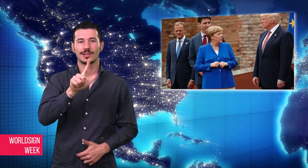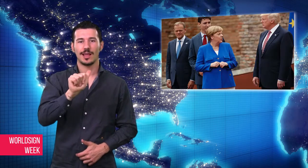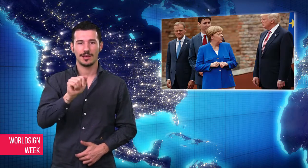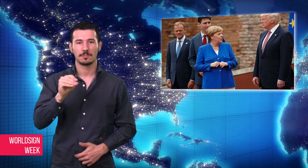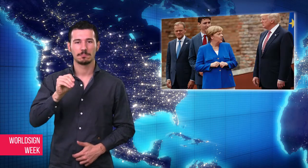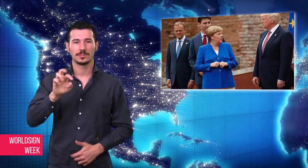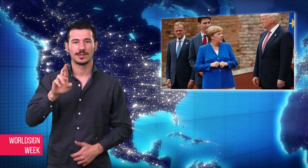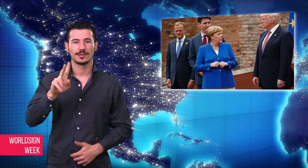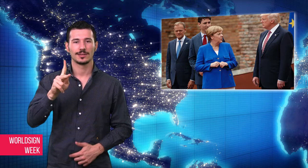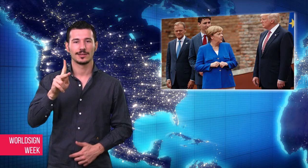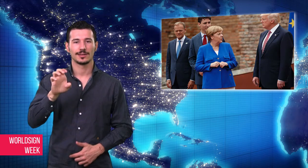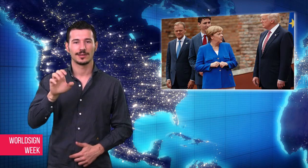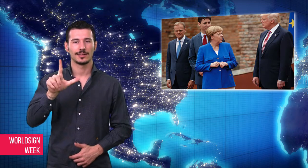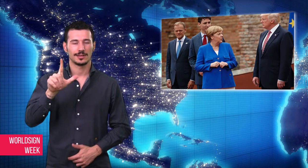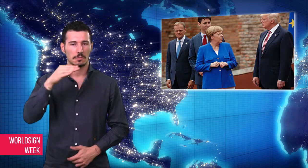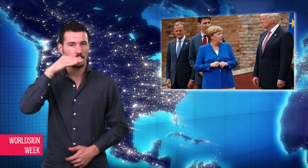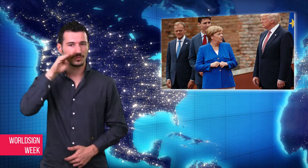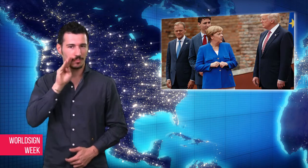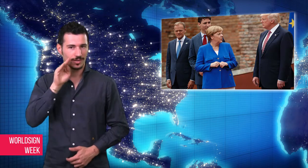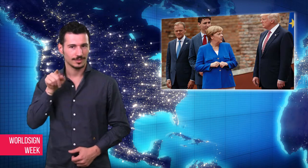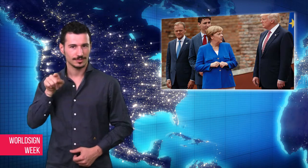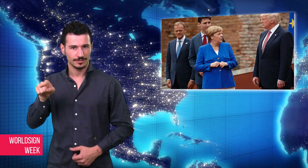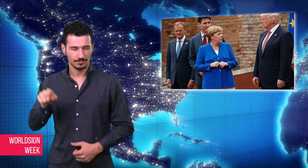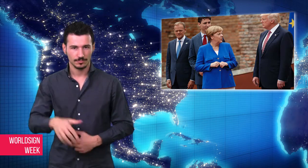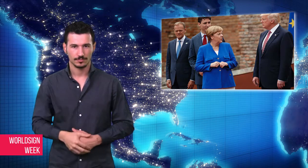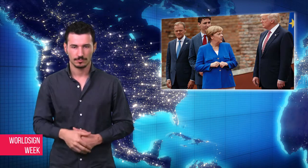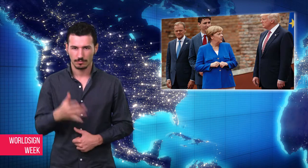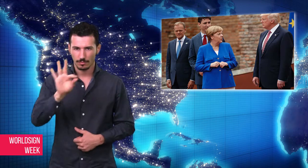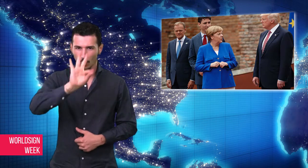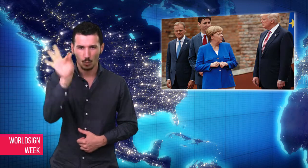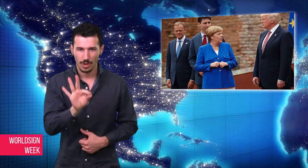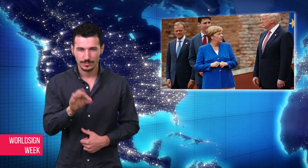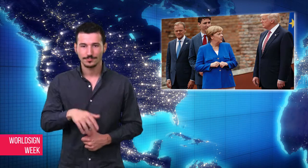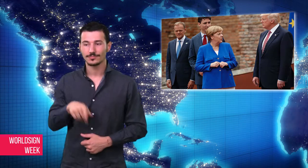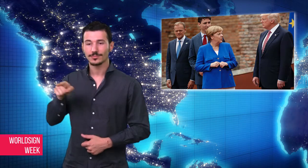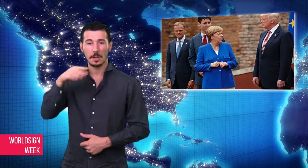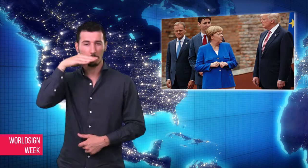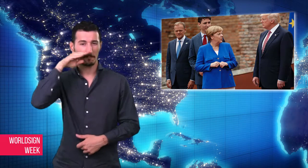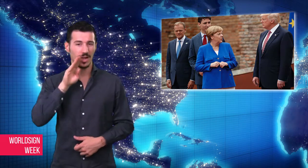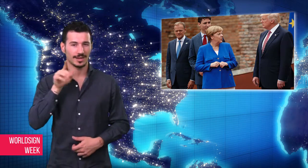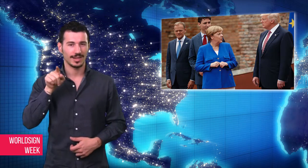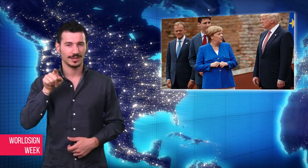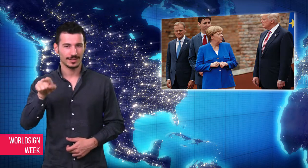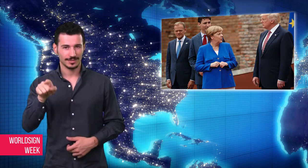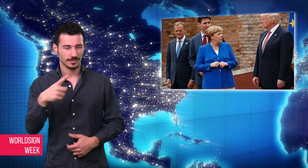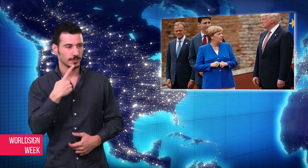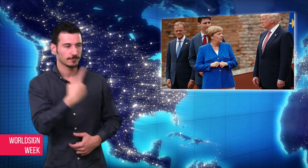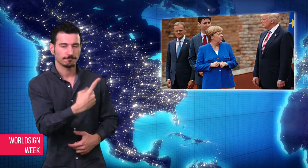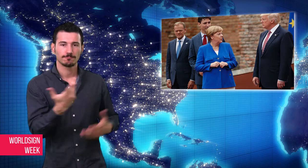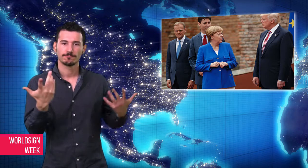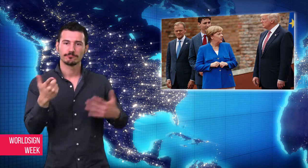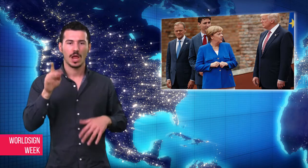Chancellor Angela Merkel after she said the European Union must now prepare to